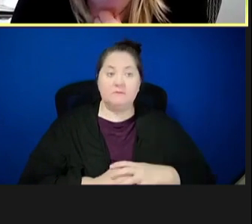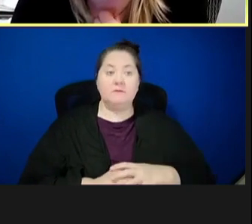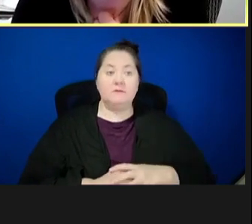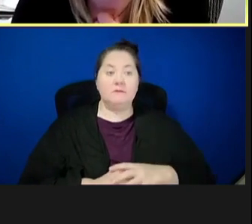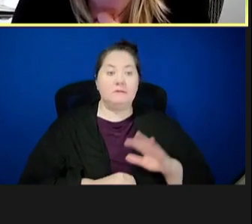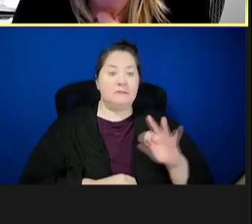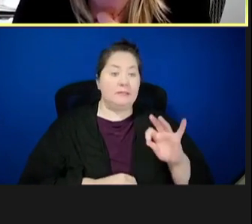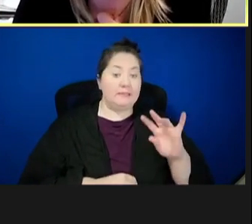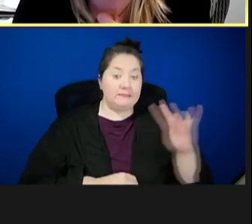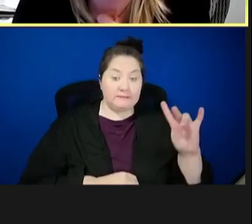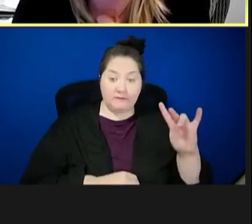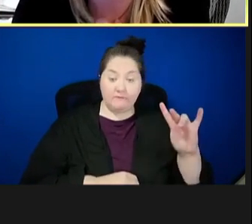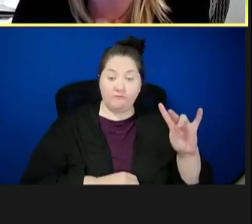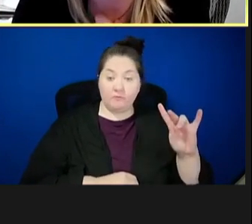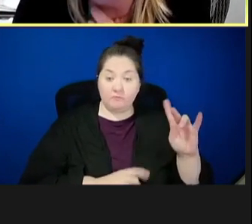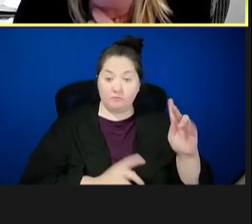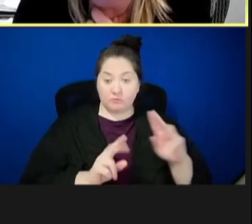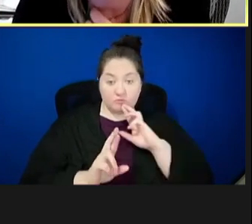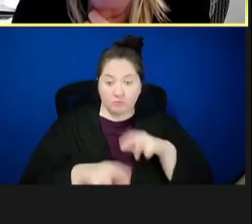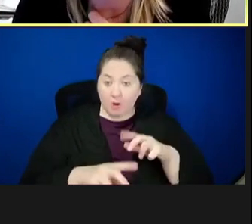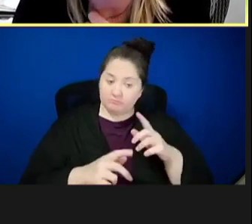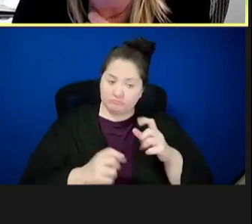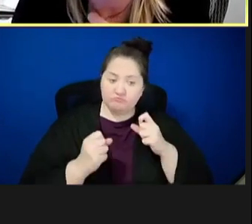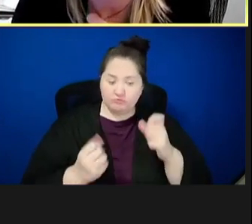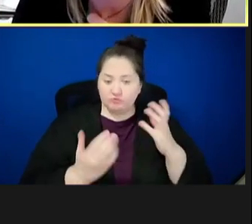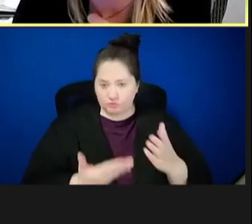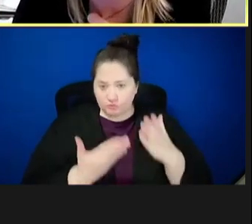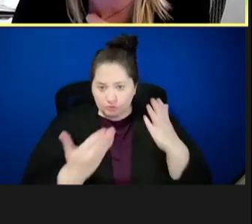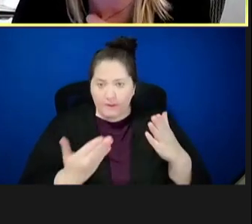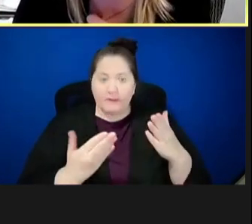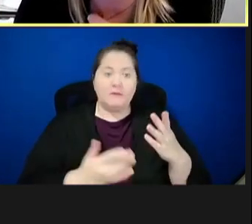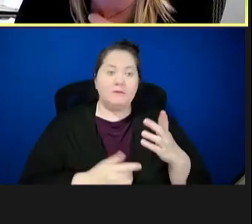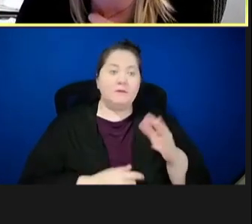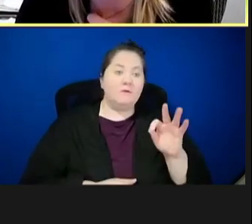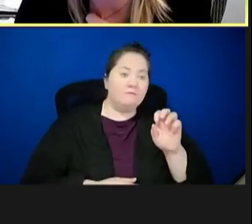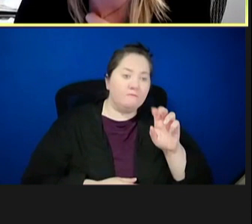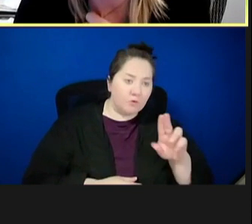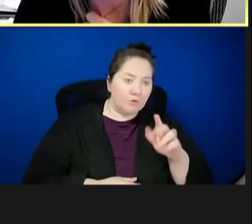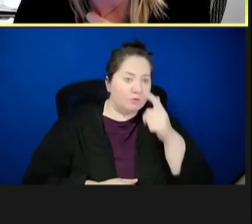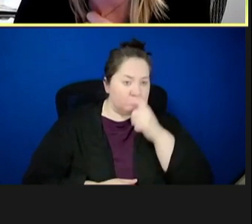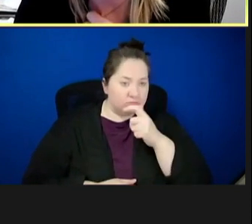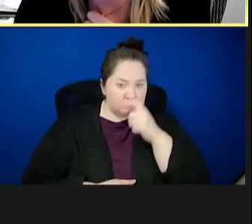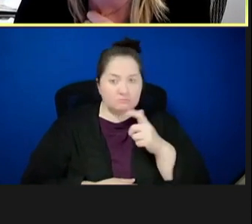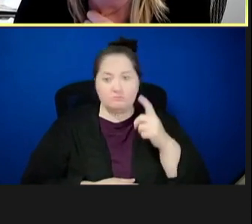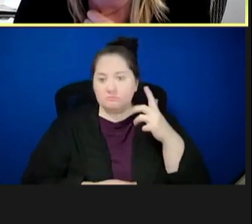of respondents reported strongly recommending the influenza vaccine for pregnant people. They